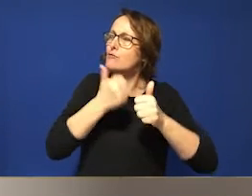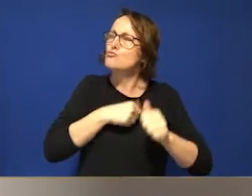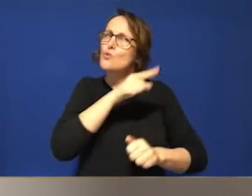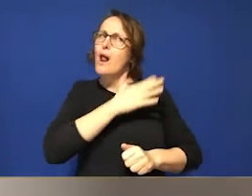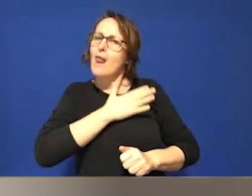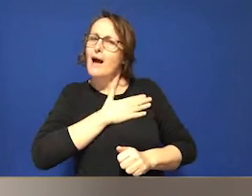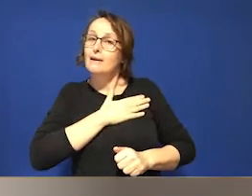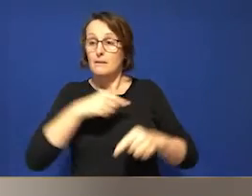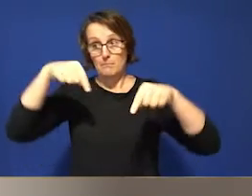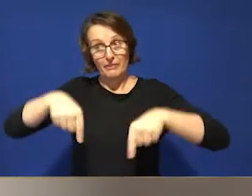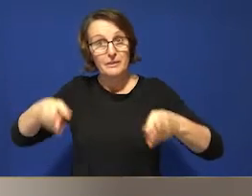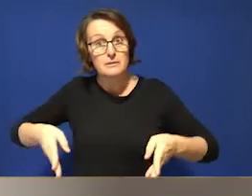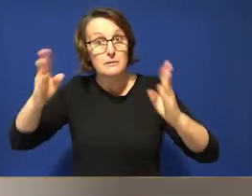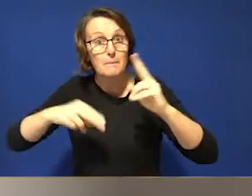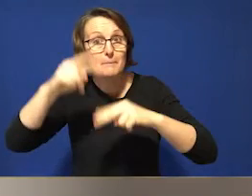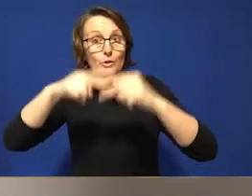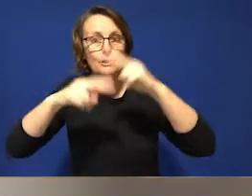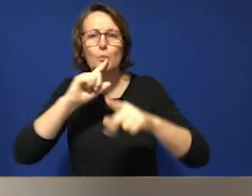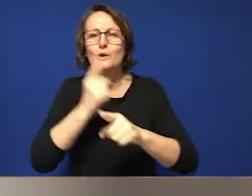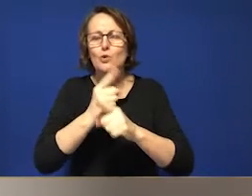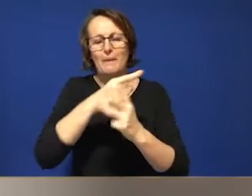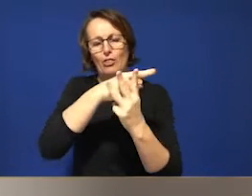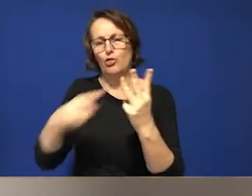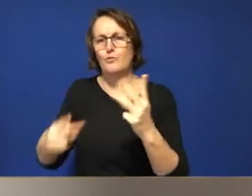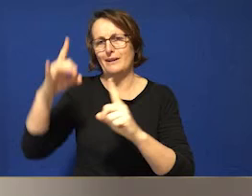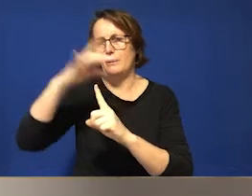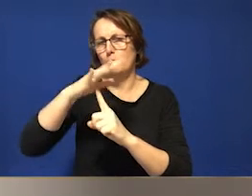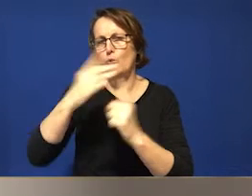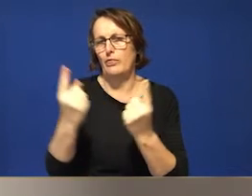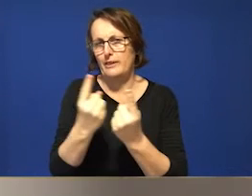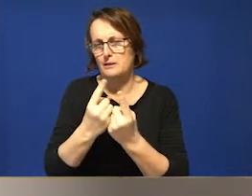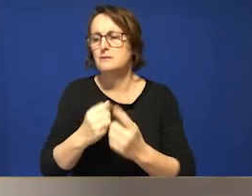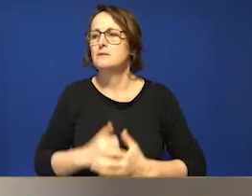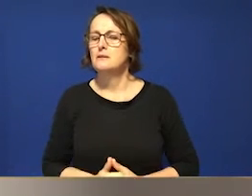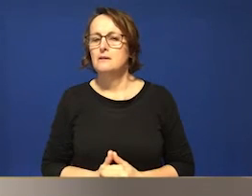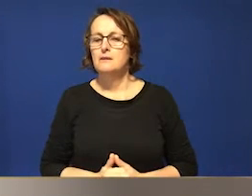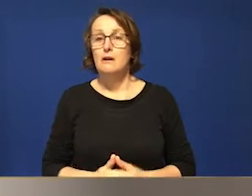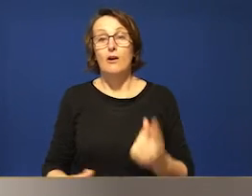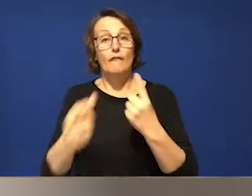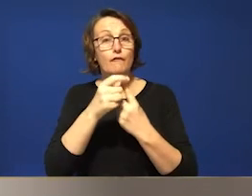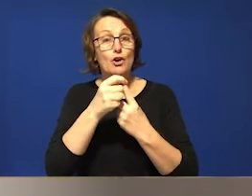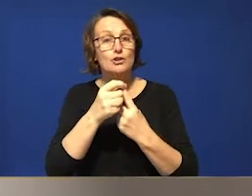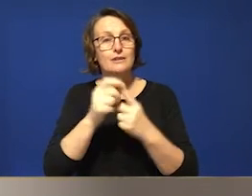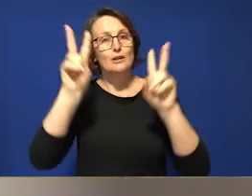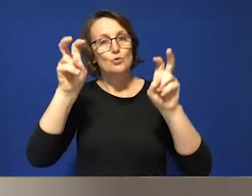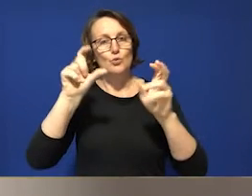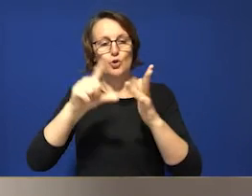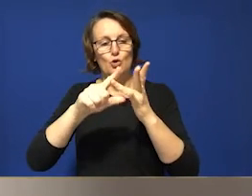about this building and we talk about three key ideas that we started with. The first is what we call companion architecture,